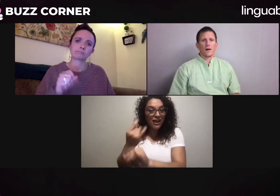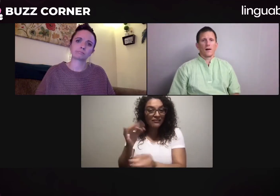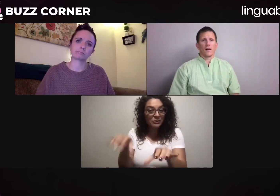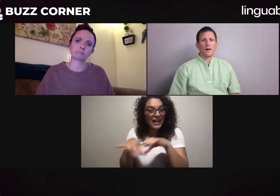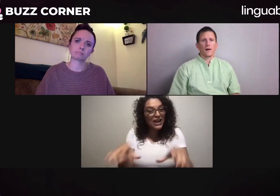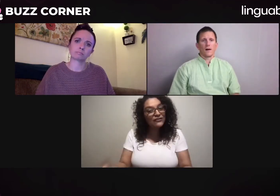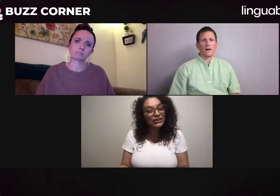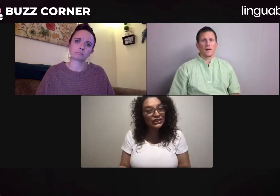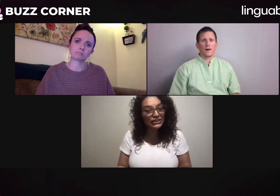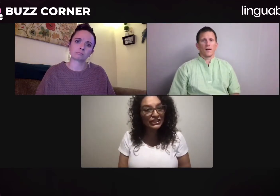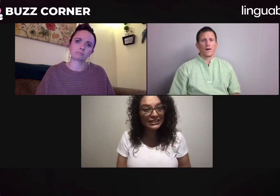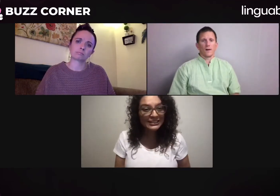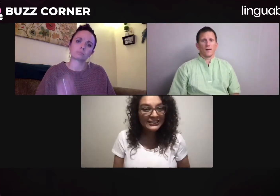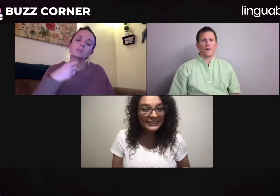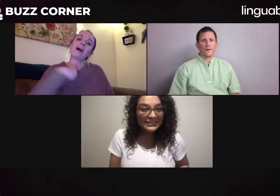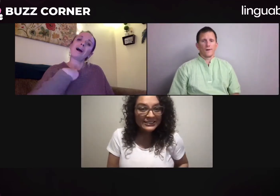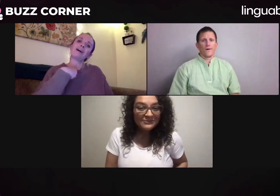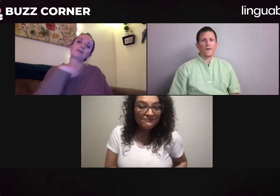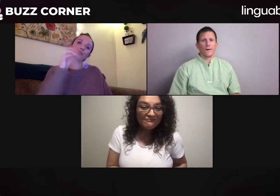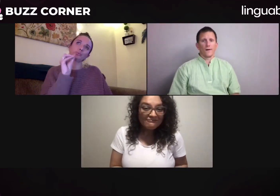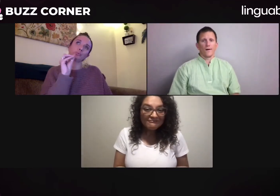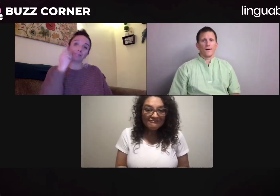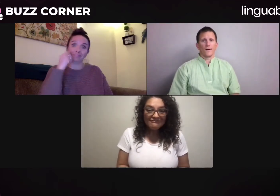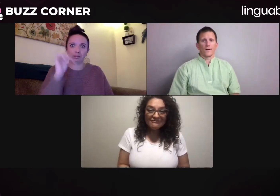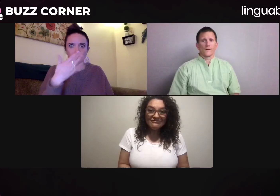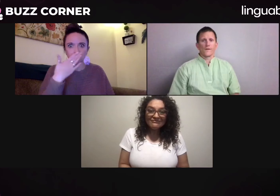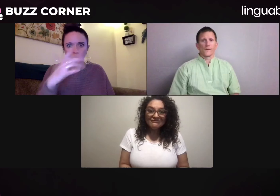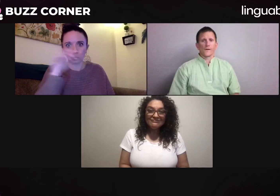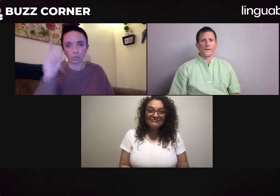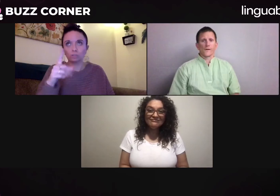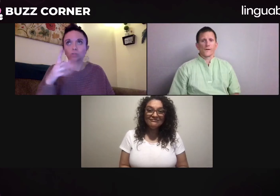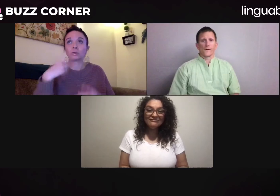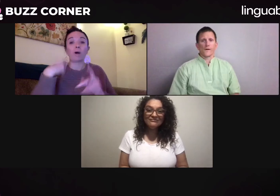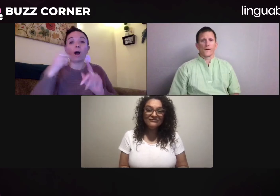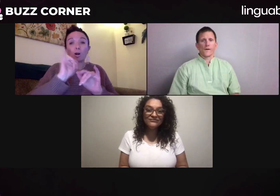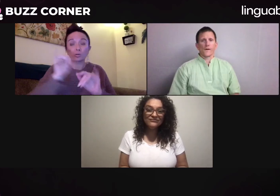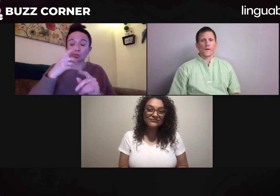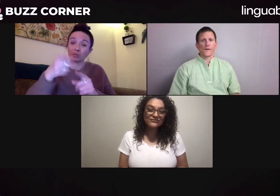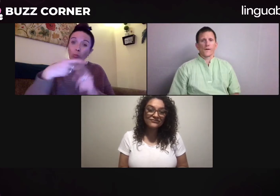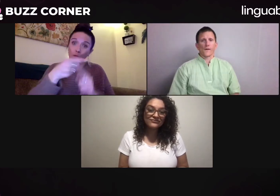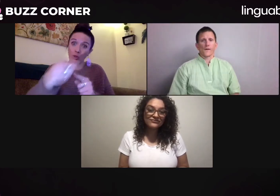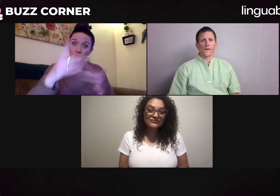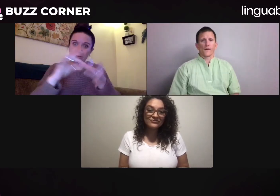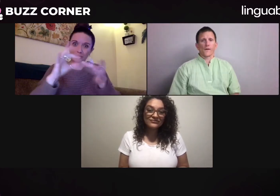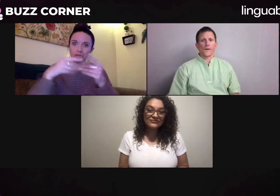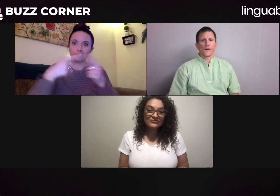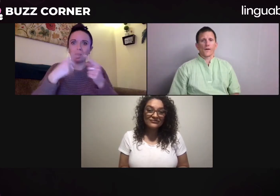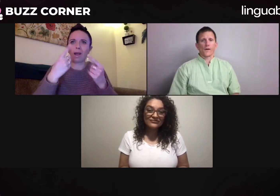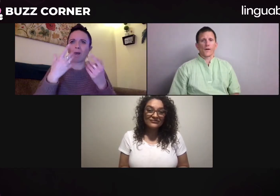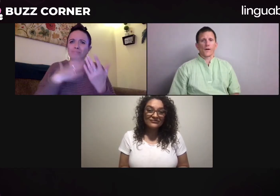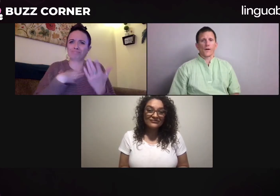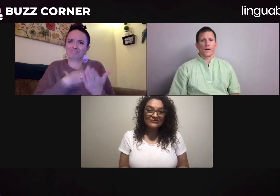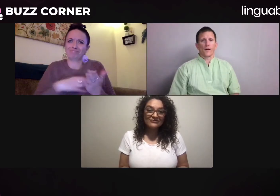And so this is the kind of behavior that I'm talking about in trying to figure out how to resolve these issues. Yeah.